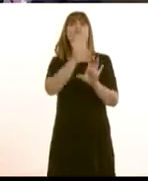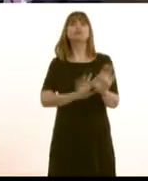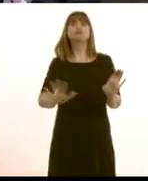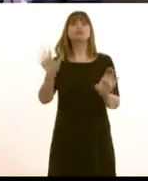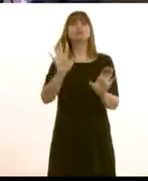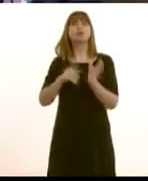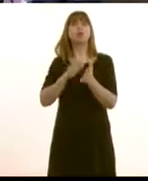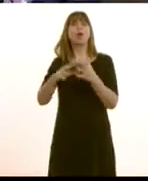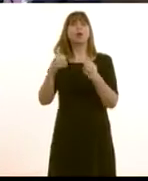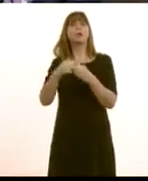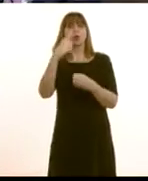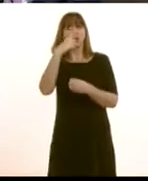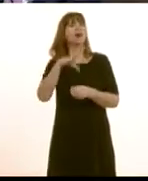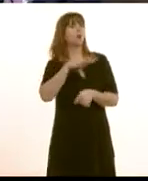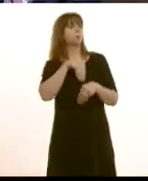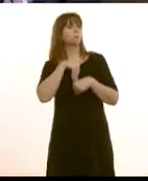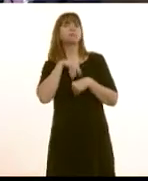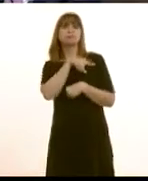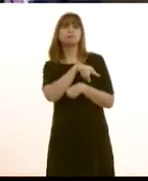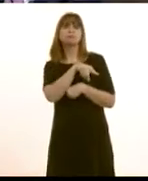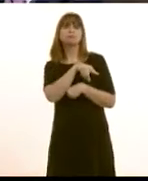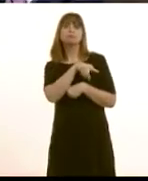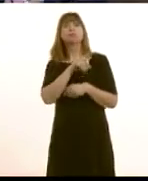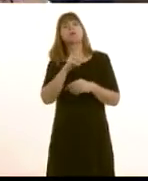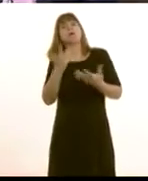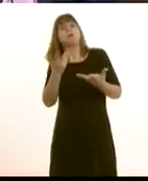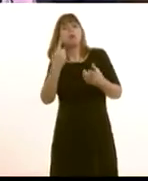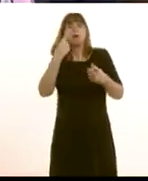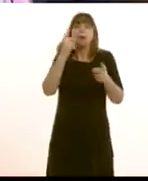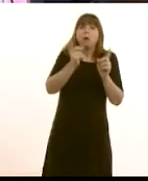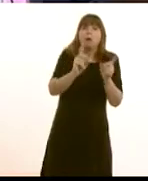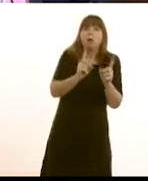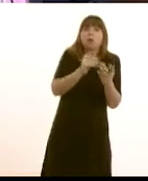health board areas. Depending, of course, on what the evaluation tells us, the intention